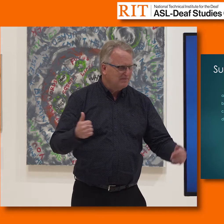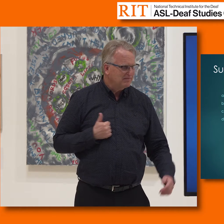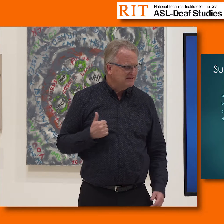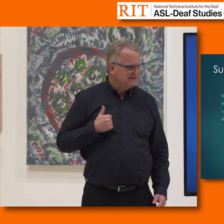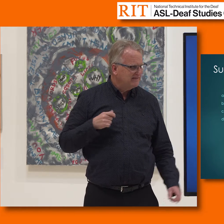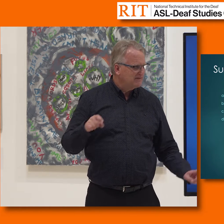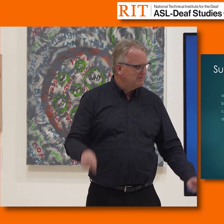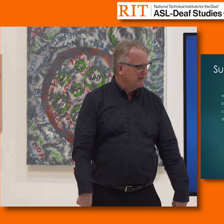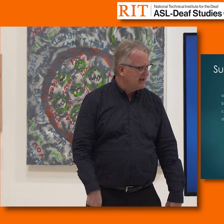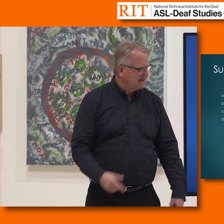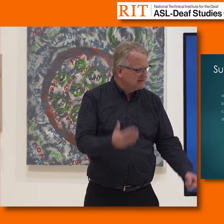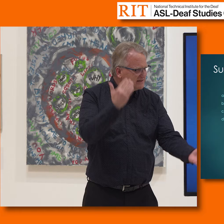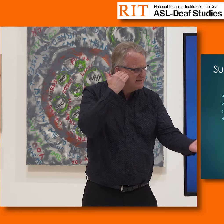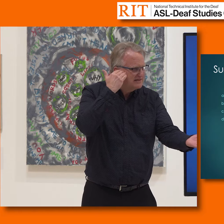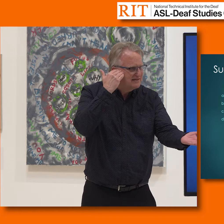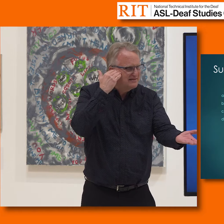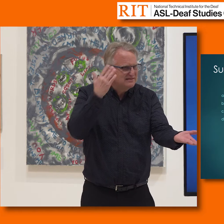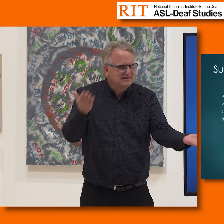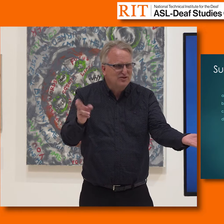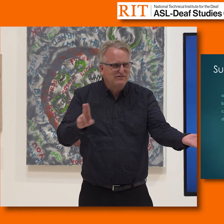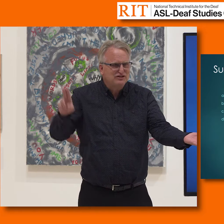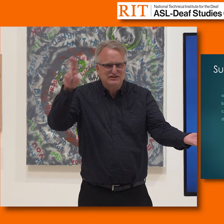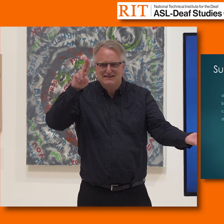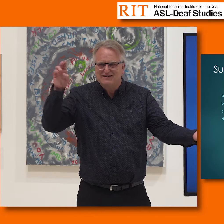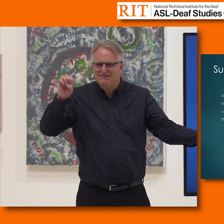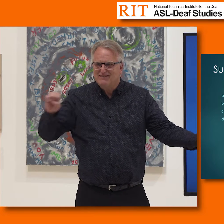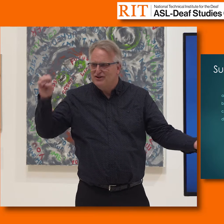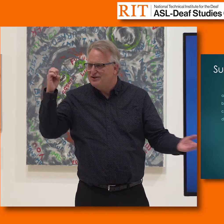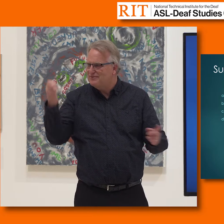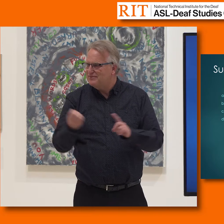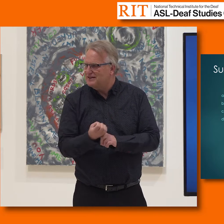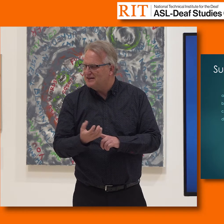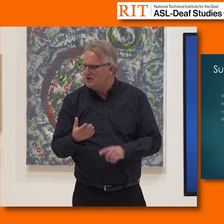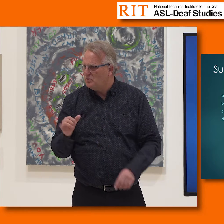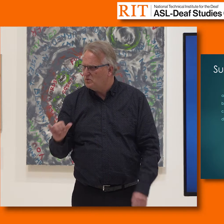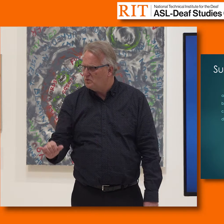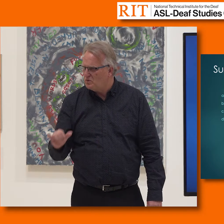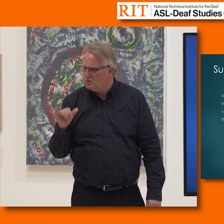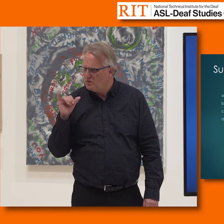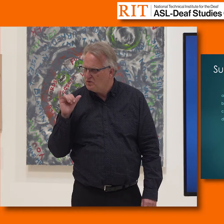without my being an active agent in it. So, I mean, you all know that. You work in a university environment.